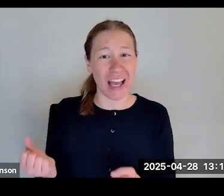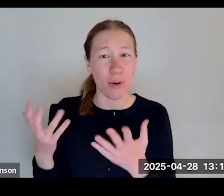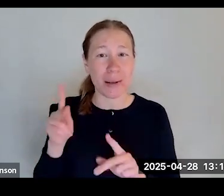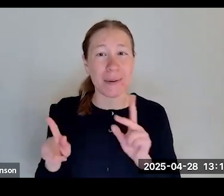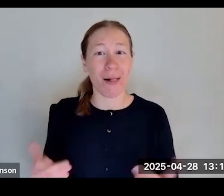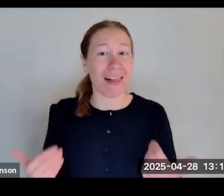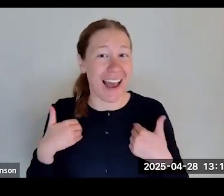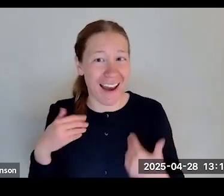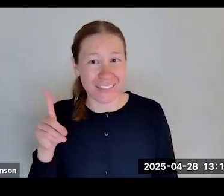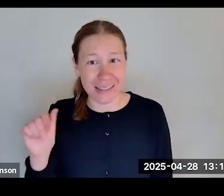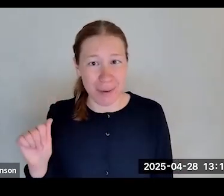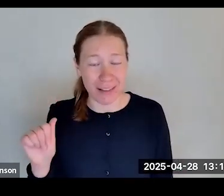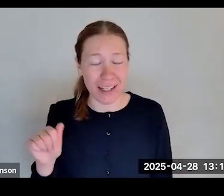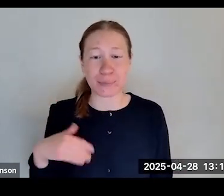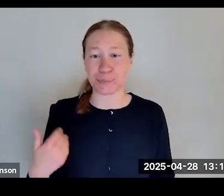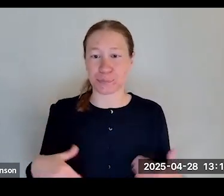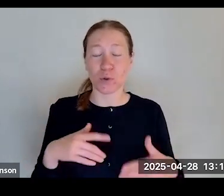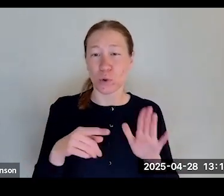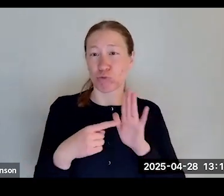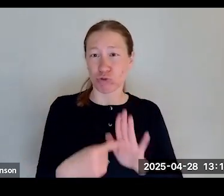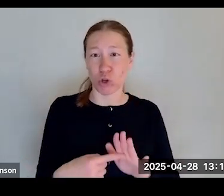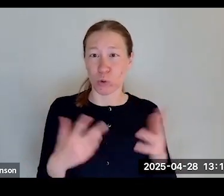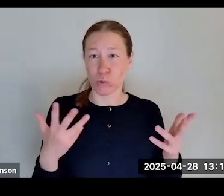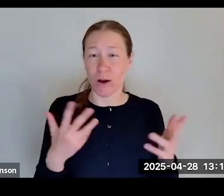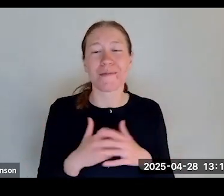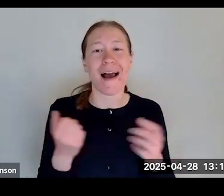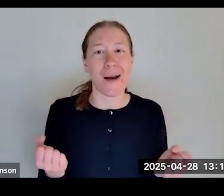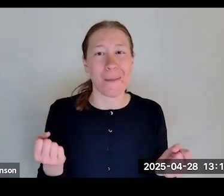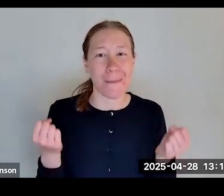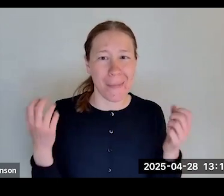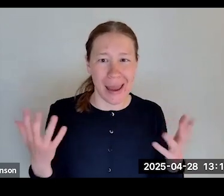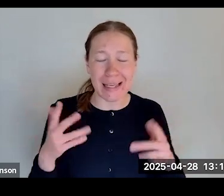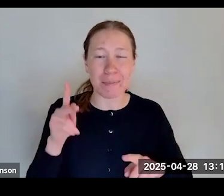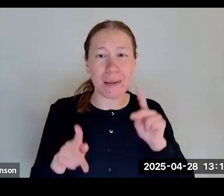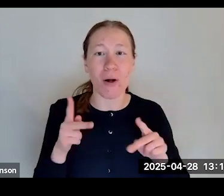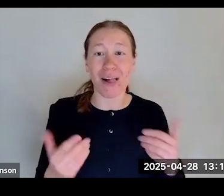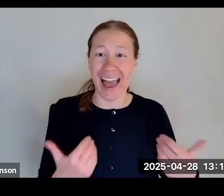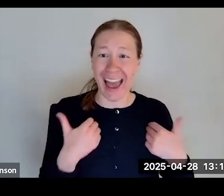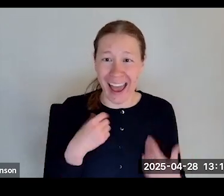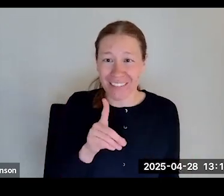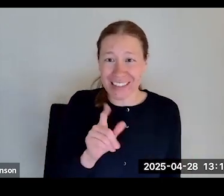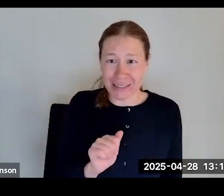What this chart tells us is that there's a substantial number of people who have disabilities but they are not disclosing,